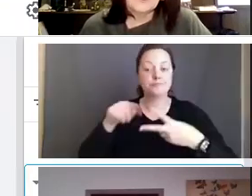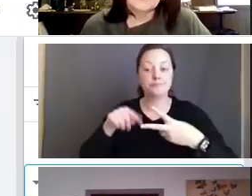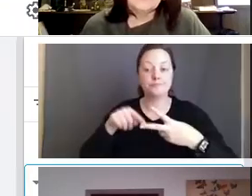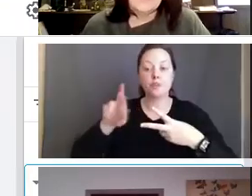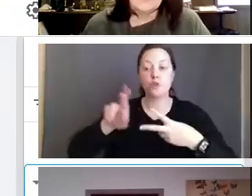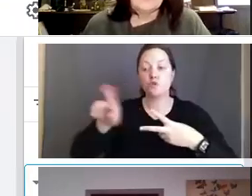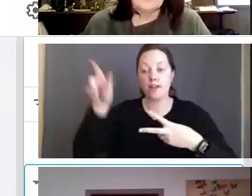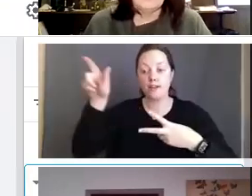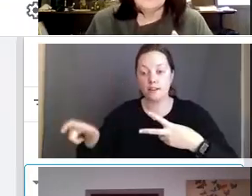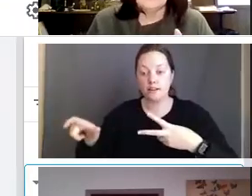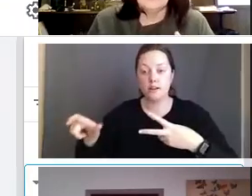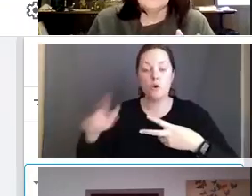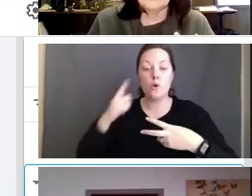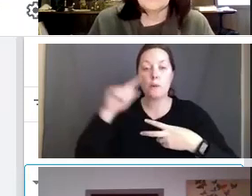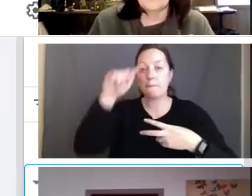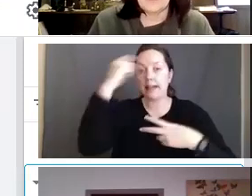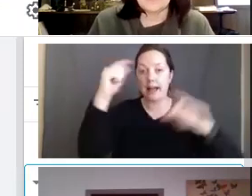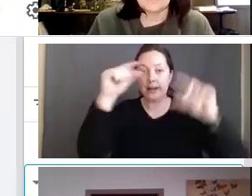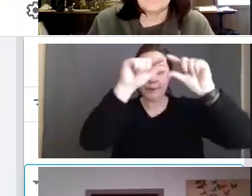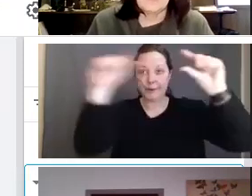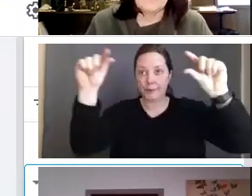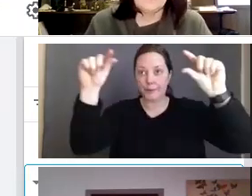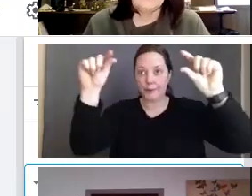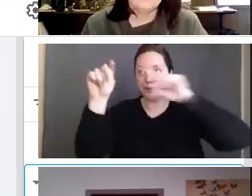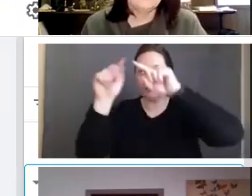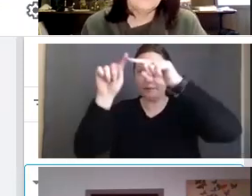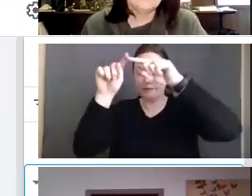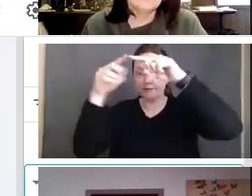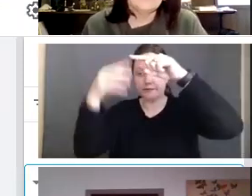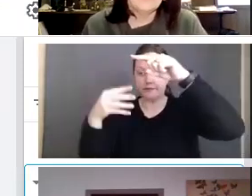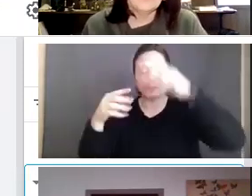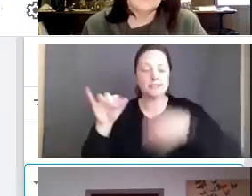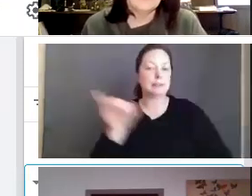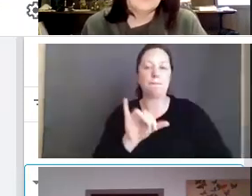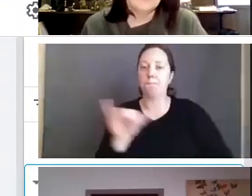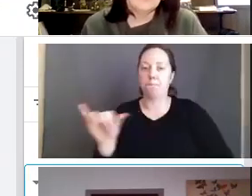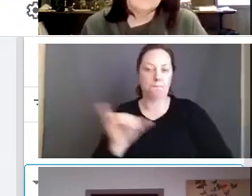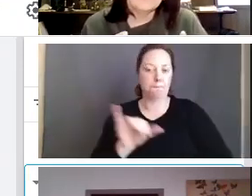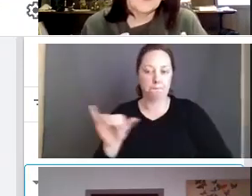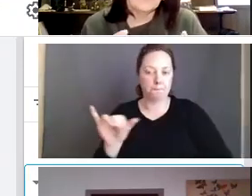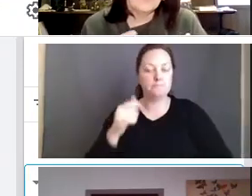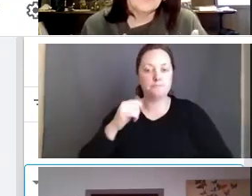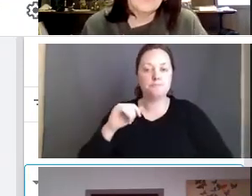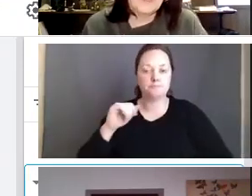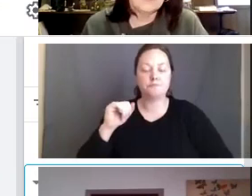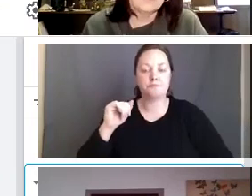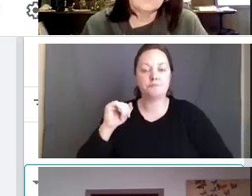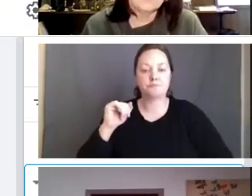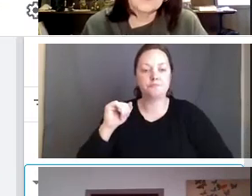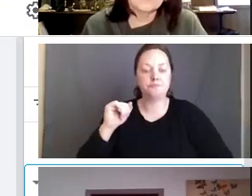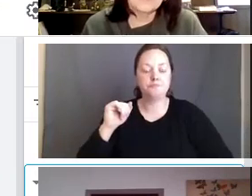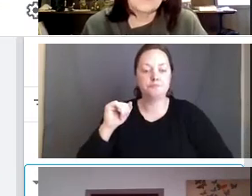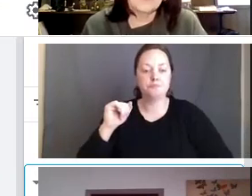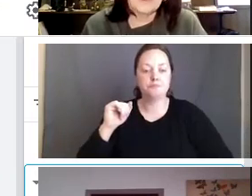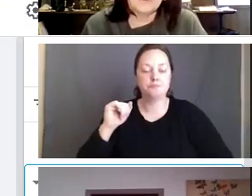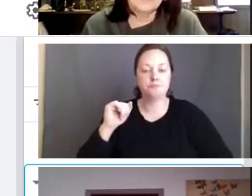But keep in mind, aesthetically it might look real nice if you use the image carousel.